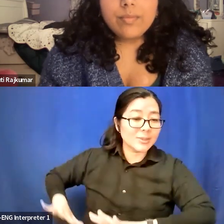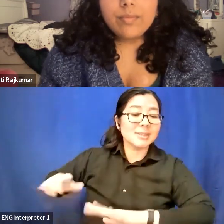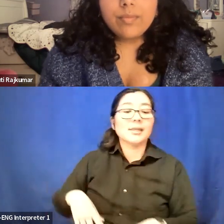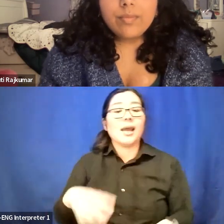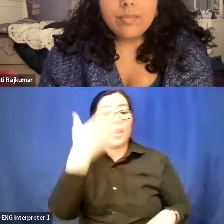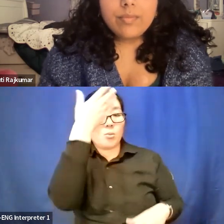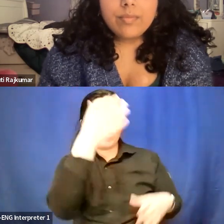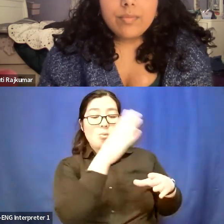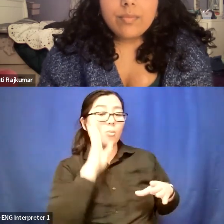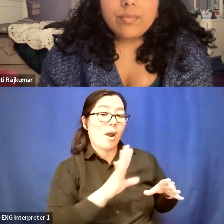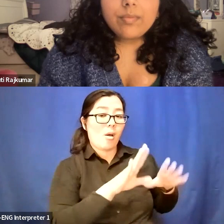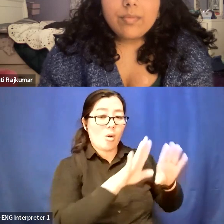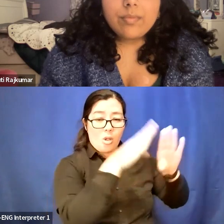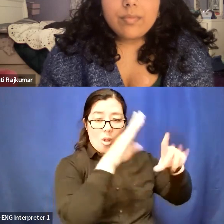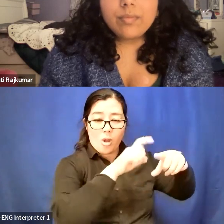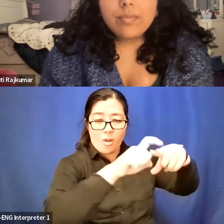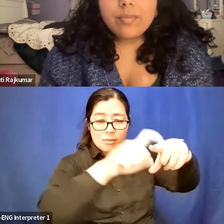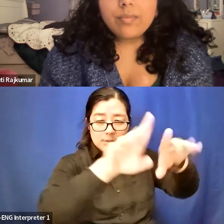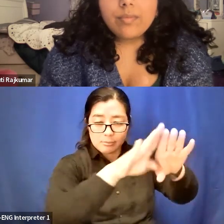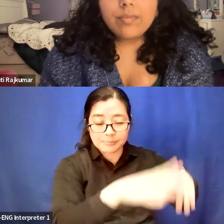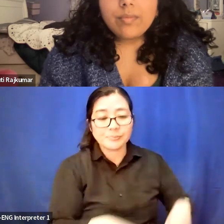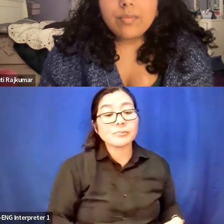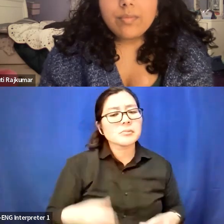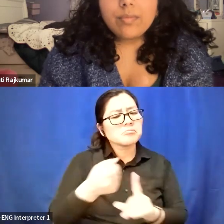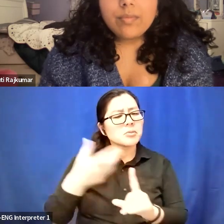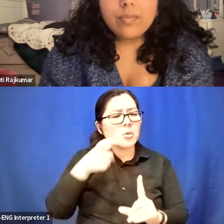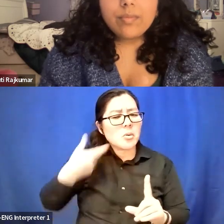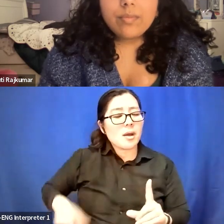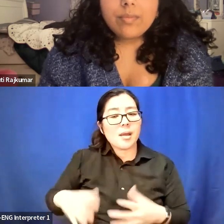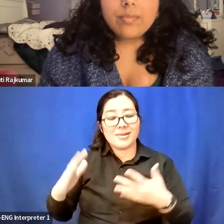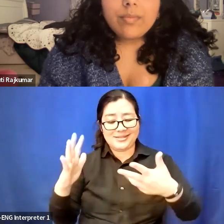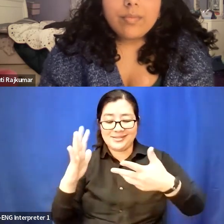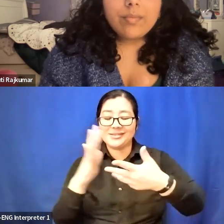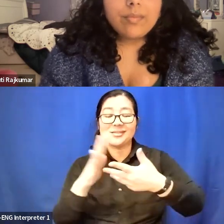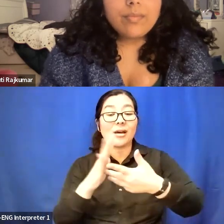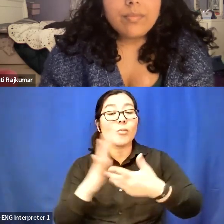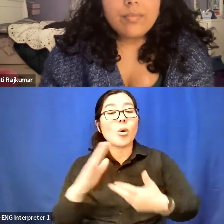A little bit about me is that I am a sophomore at Harvard studying psychology,